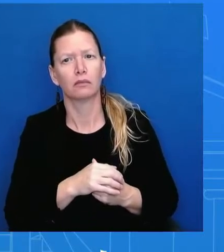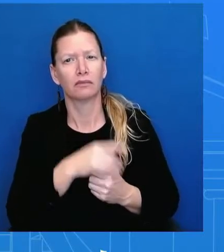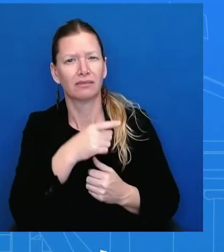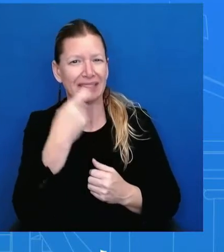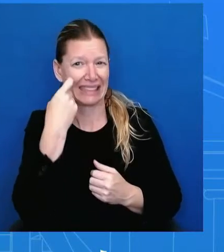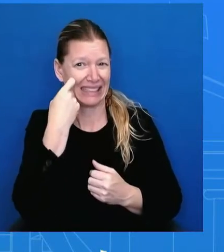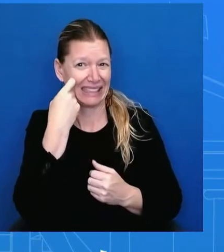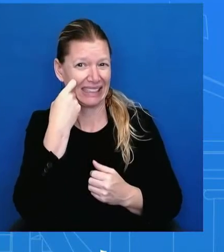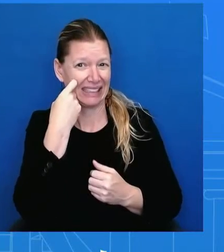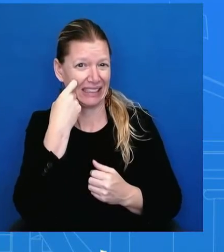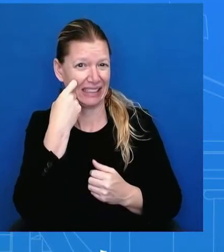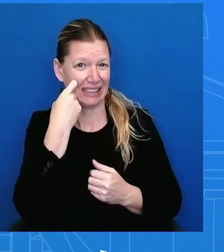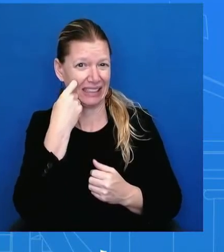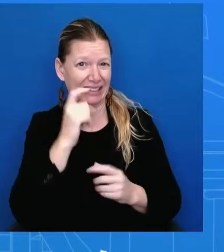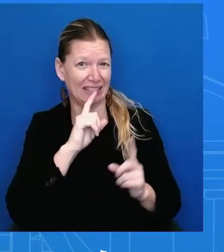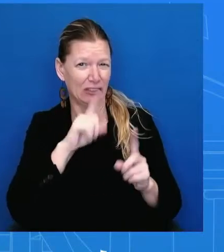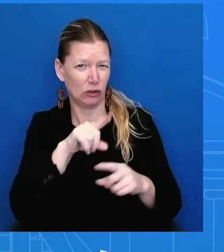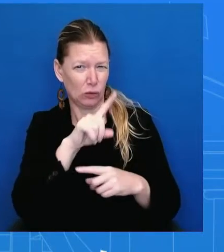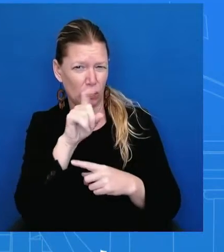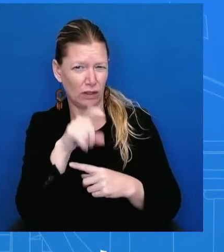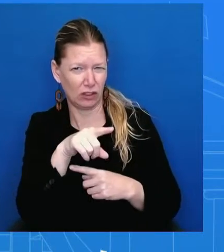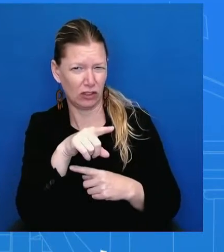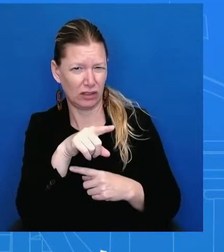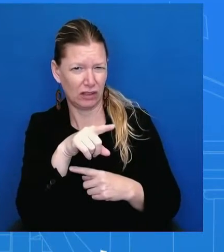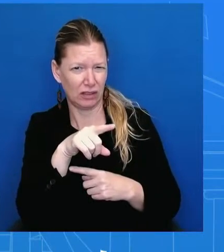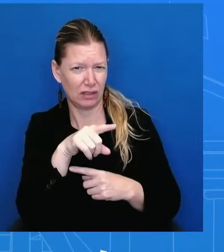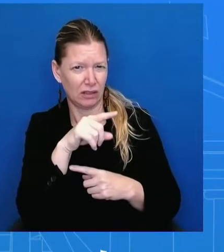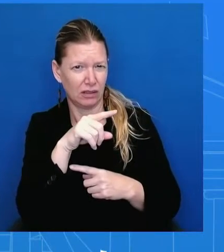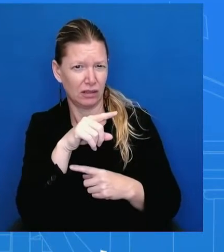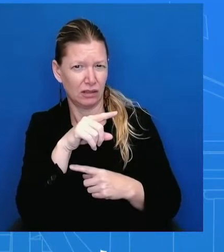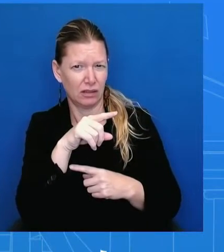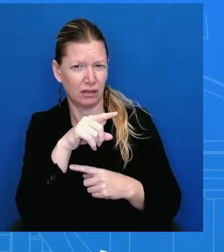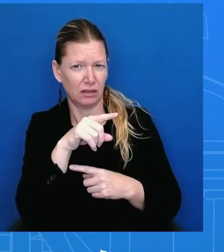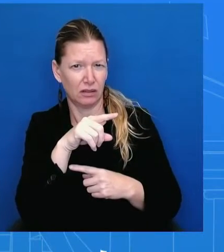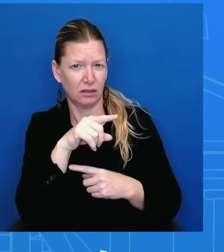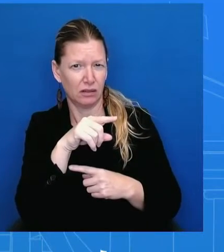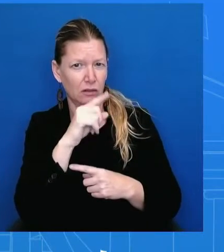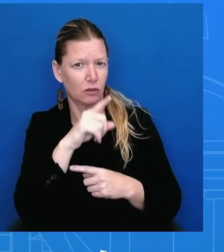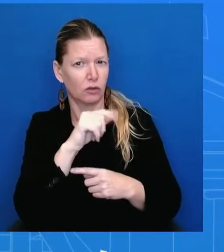you're not picking up on signs of Allies needing reassurances when it comes to President Biden.